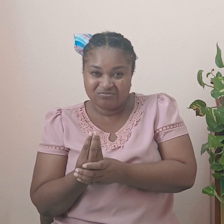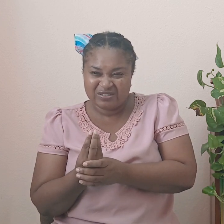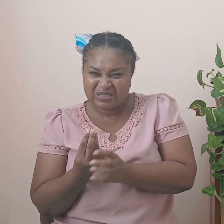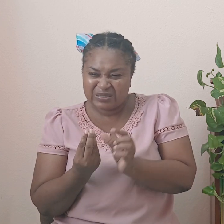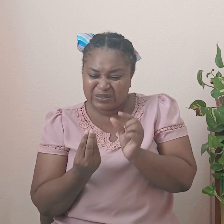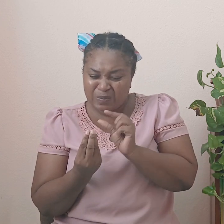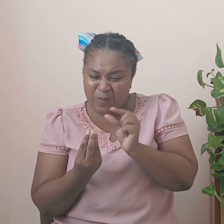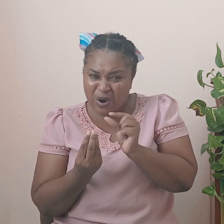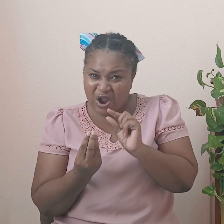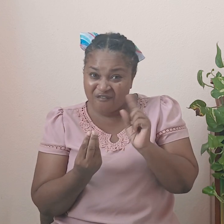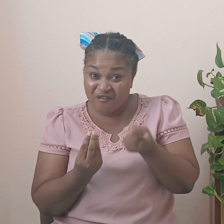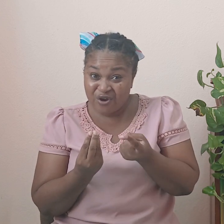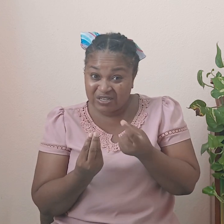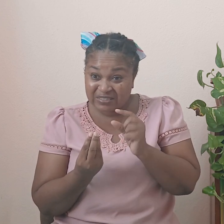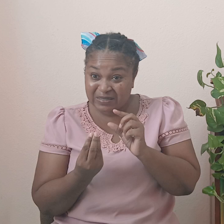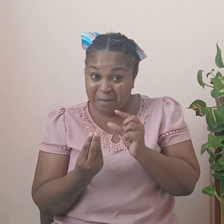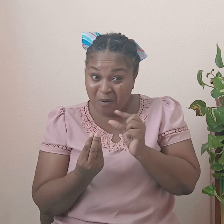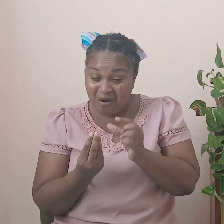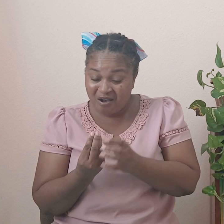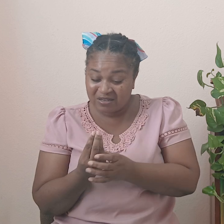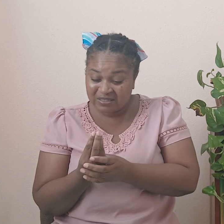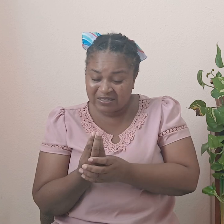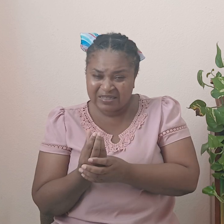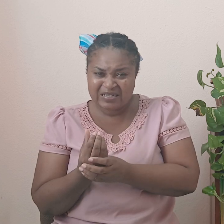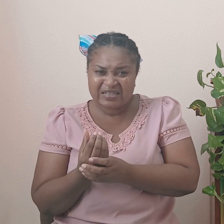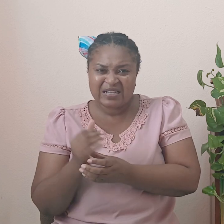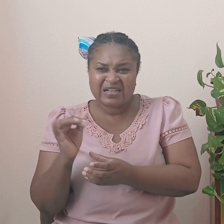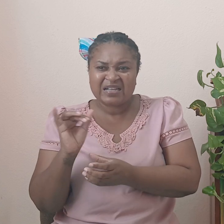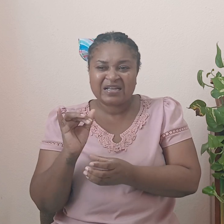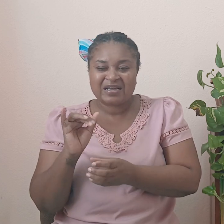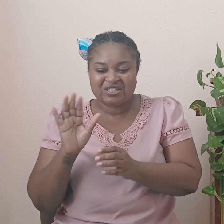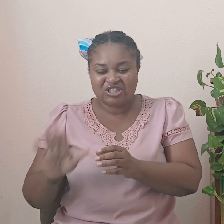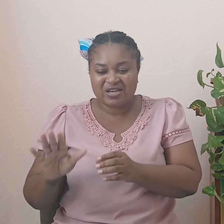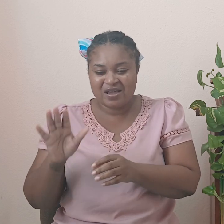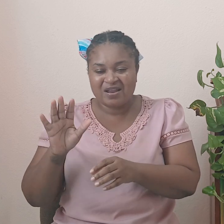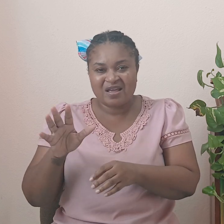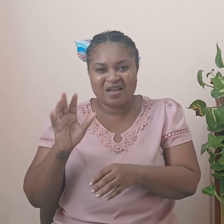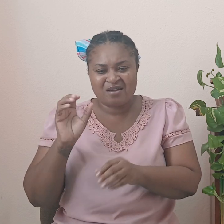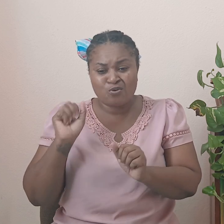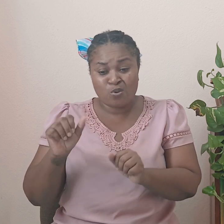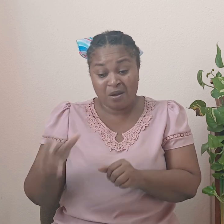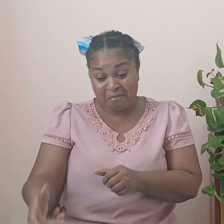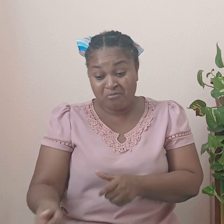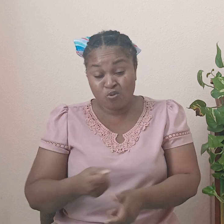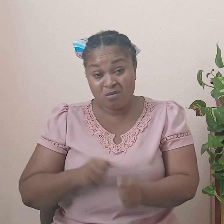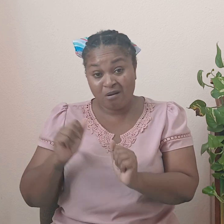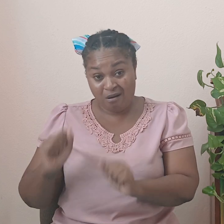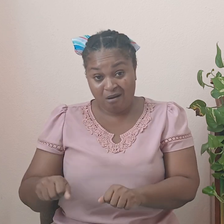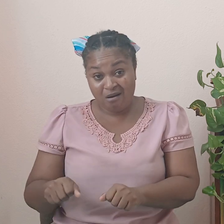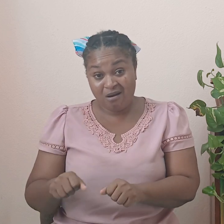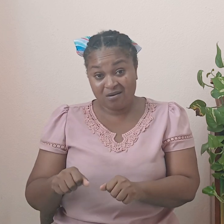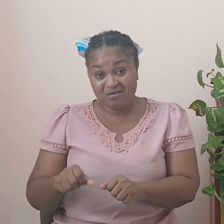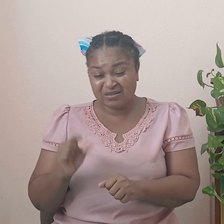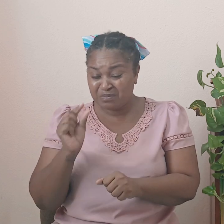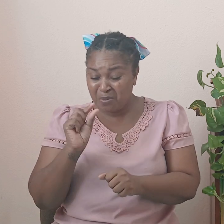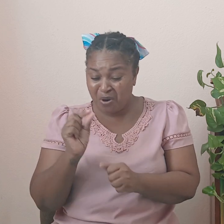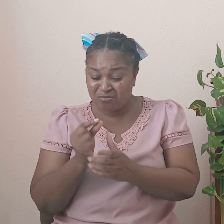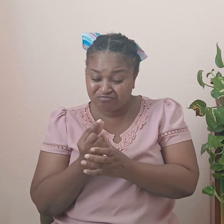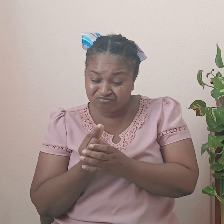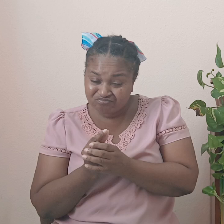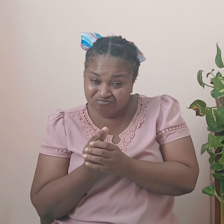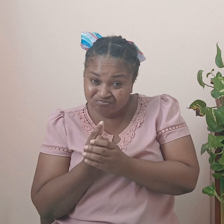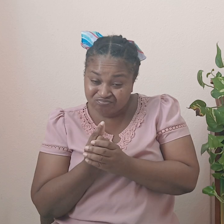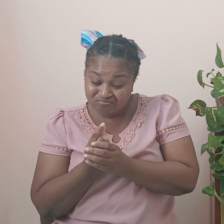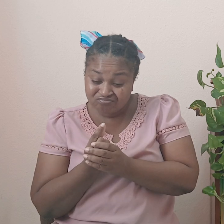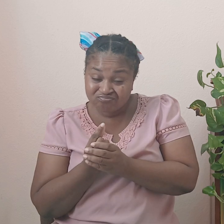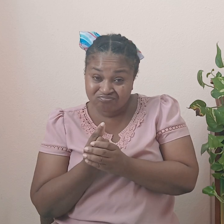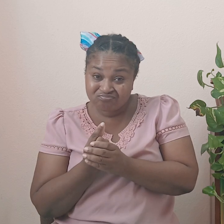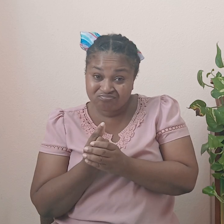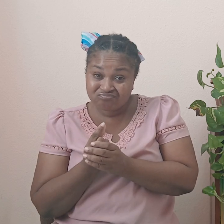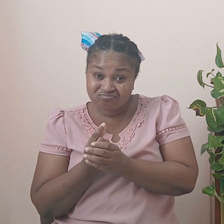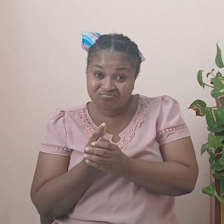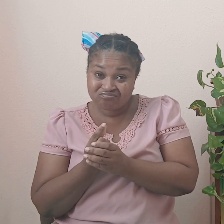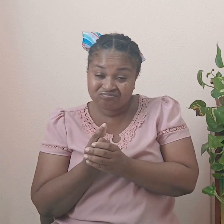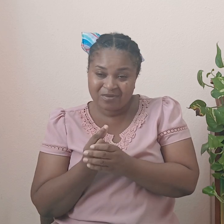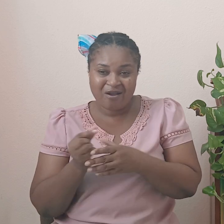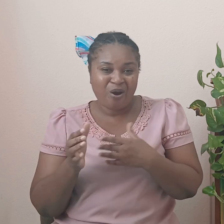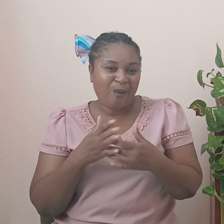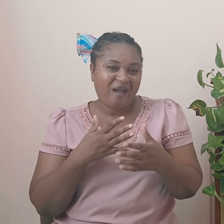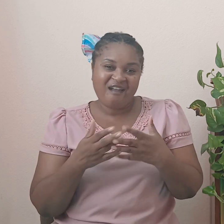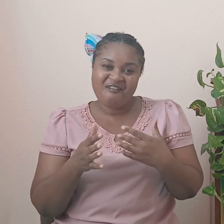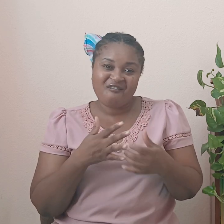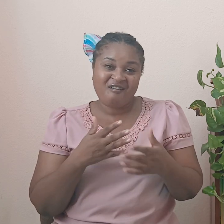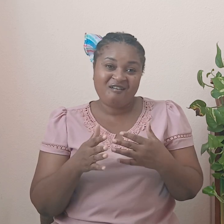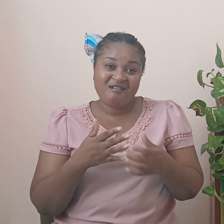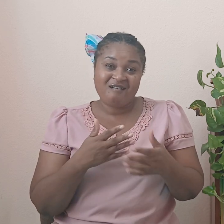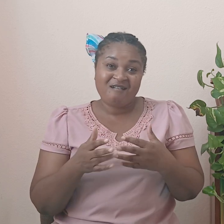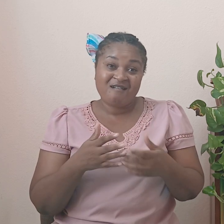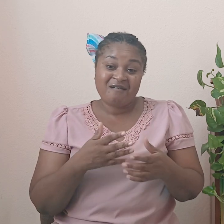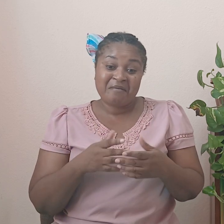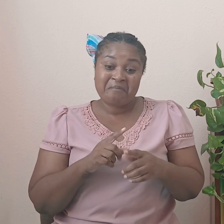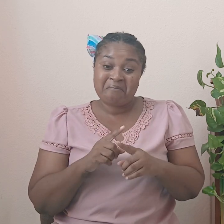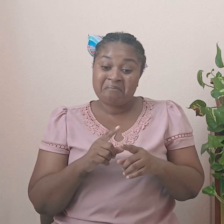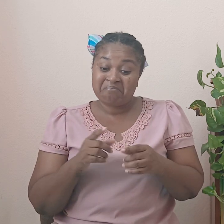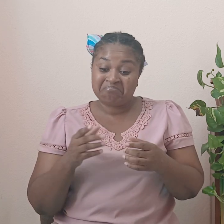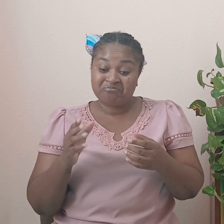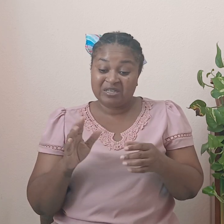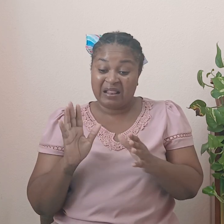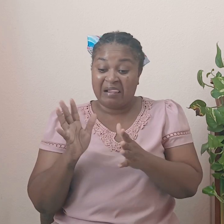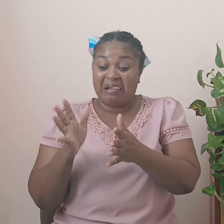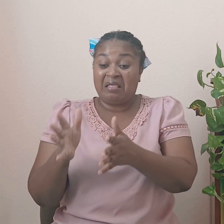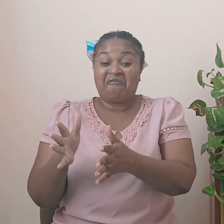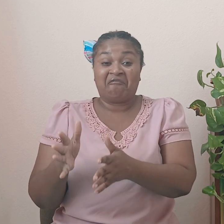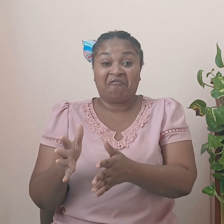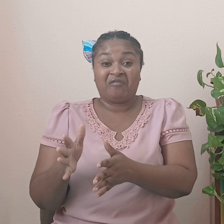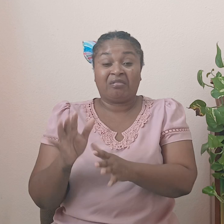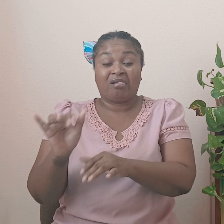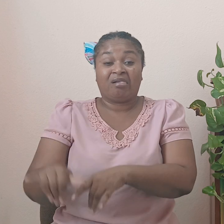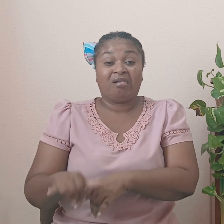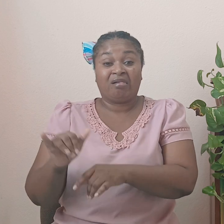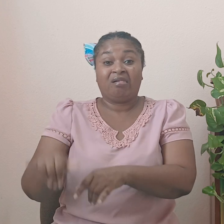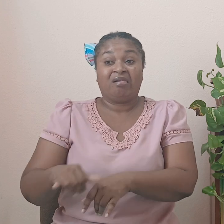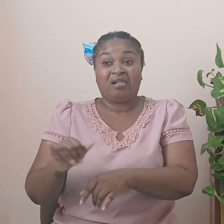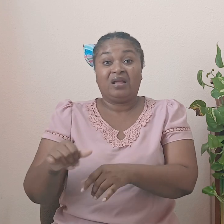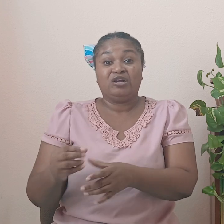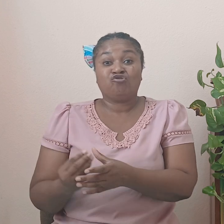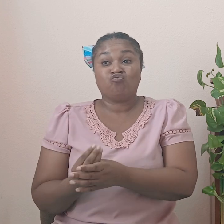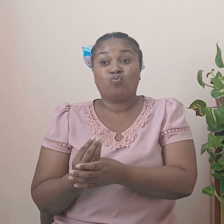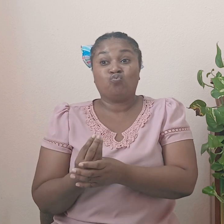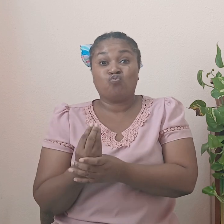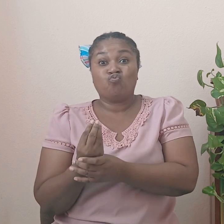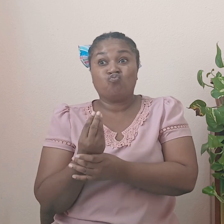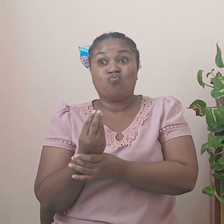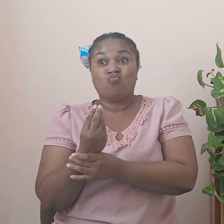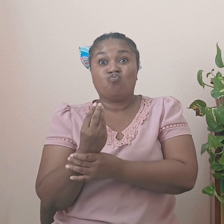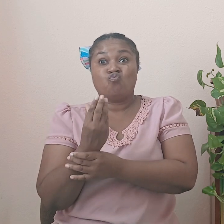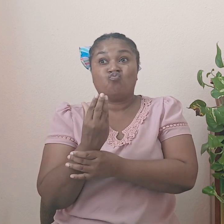at first that a child’s hand could have pulled it out. However, it was allowed to grow into a tree.